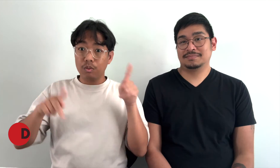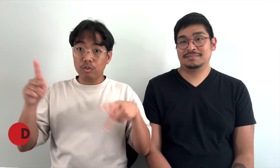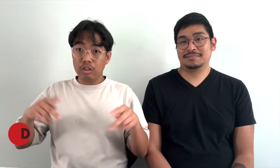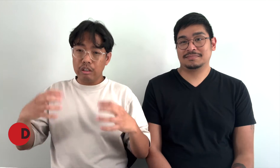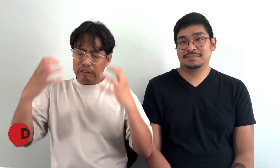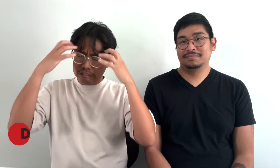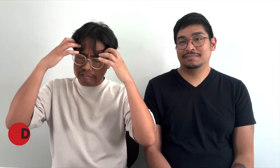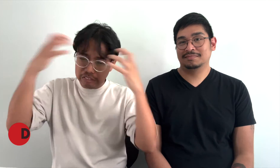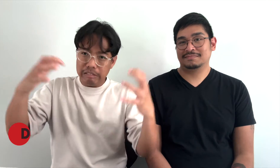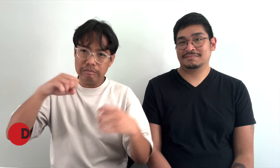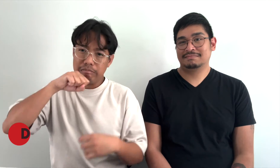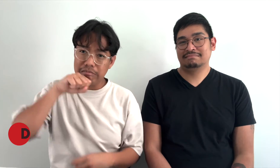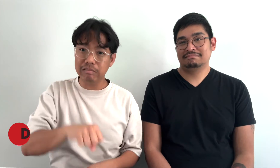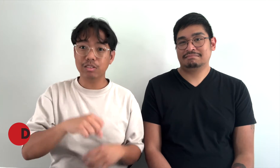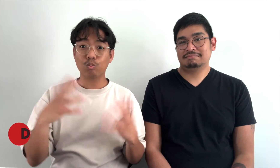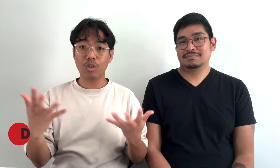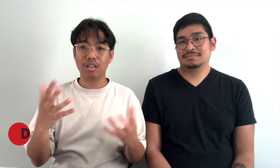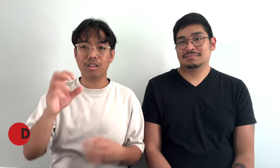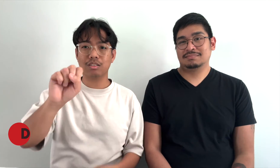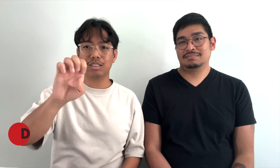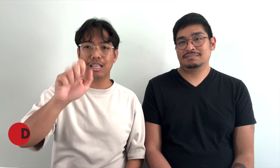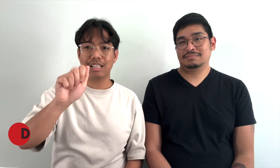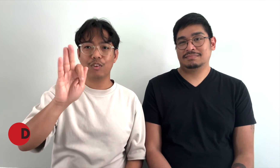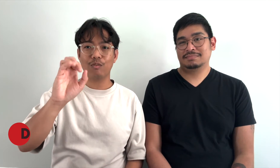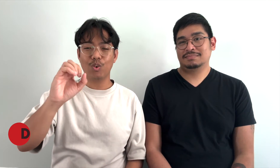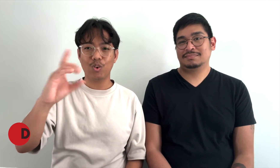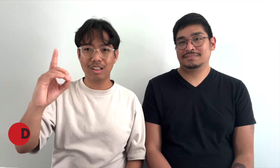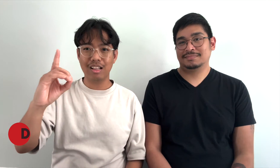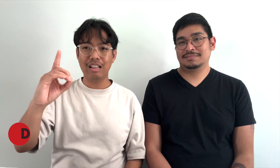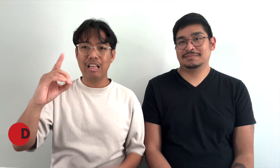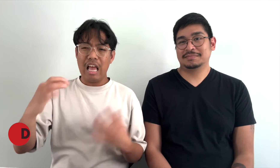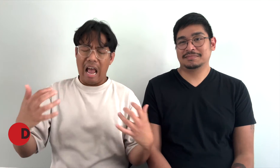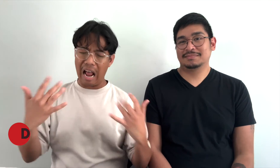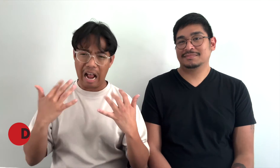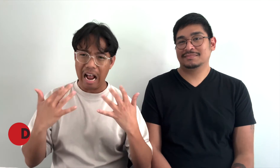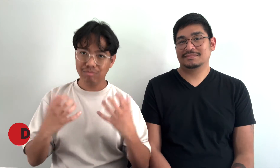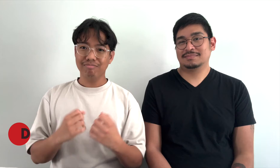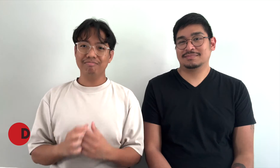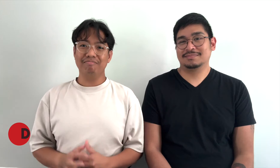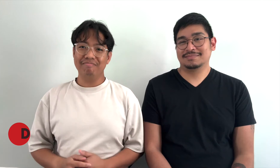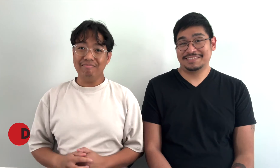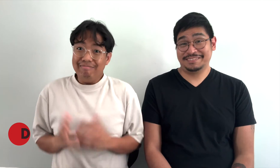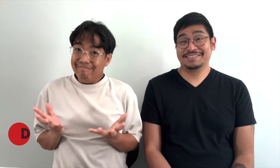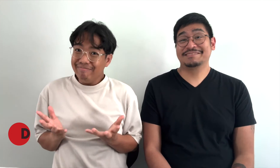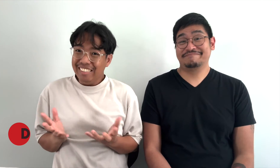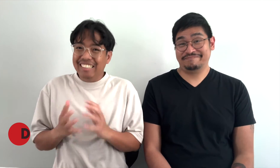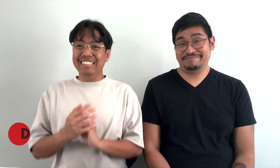Then, the second type which Filipino people are mad about is seafood! Lots of it!